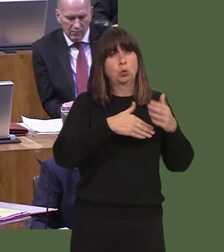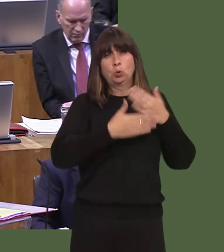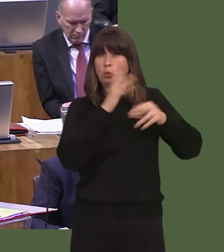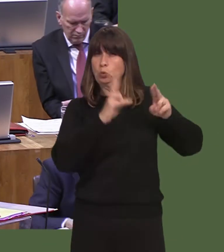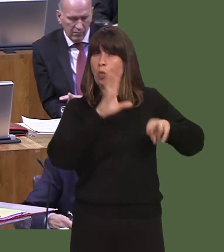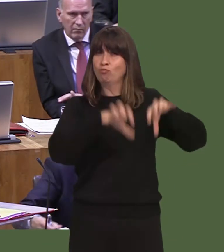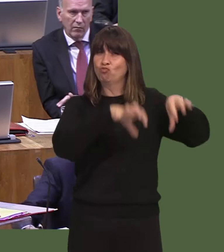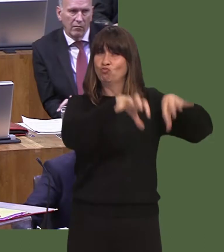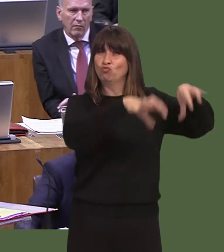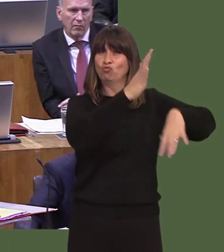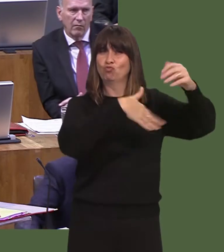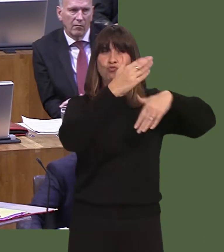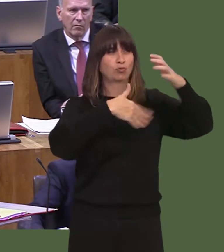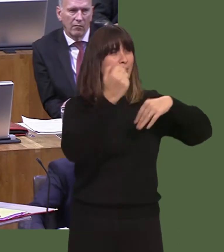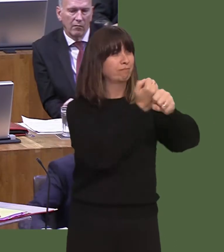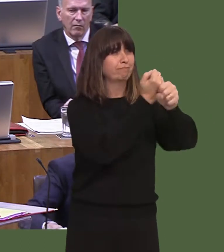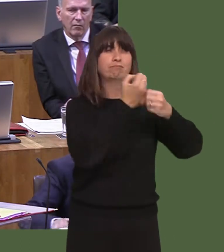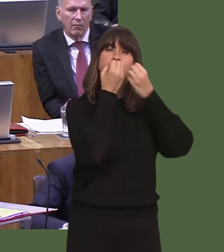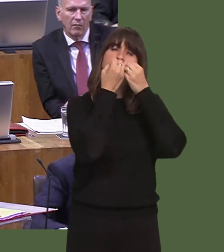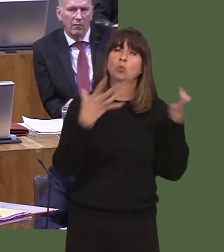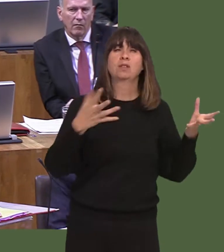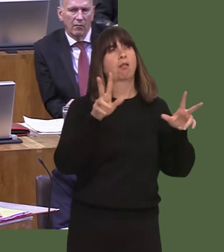They replaced very, very small schools and they are wonderful facilities.